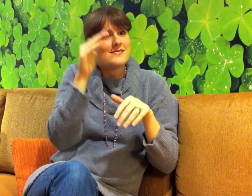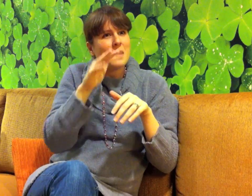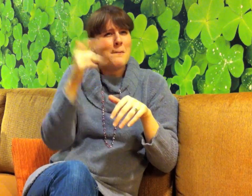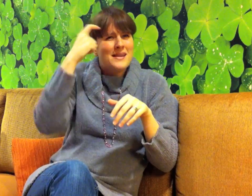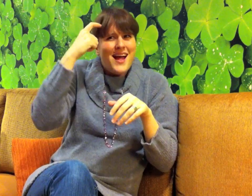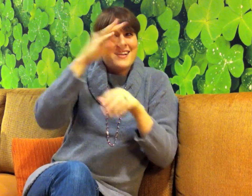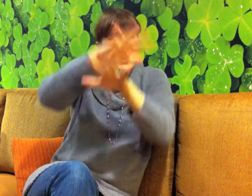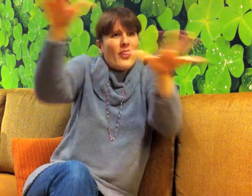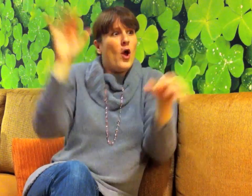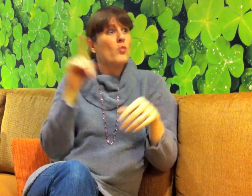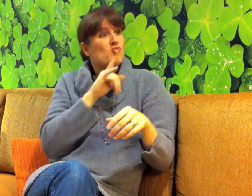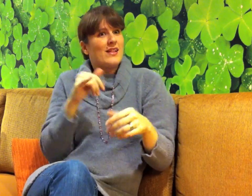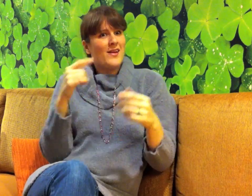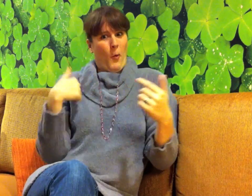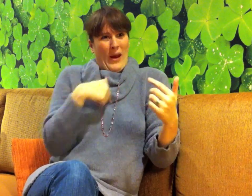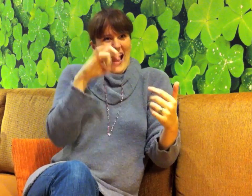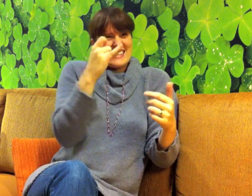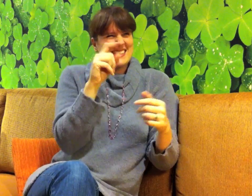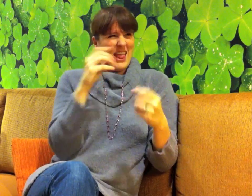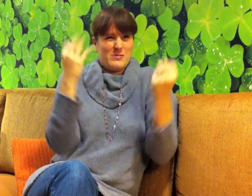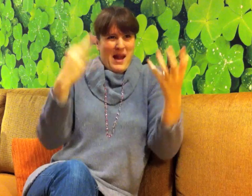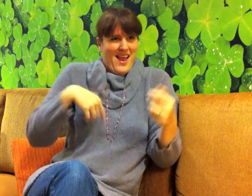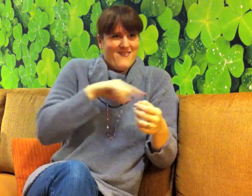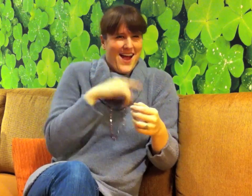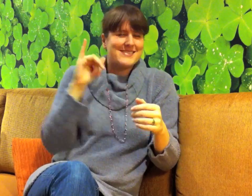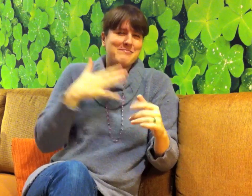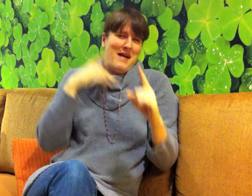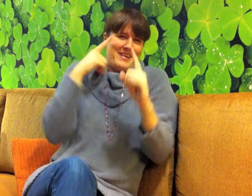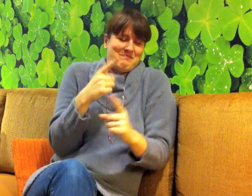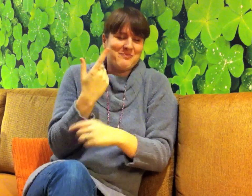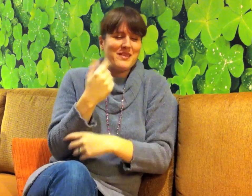The mentality out there. We existed. There are many of us and that’s my goal.